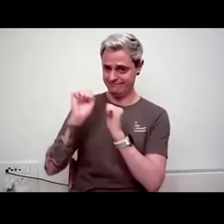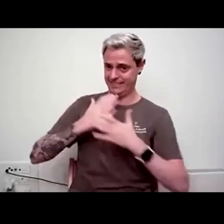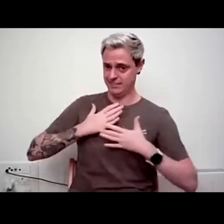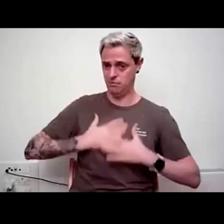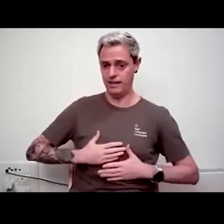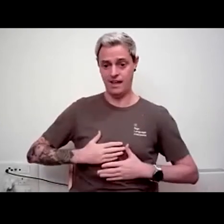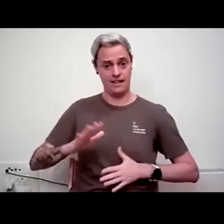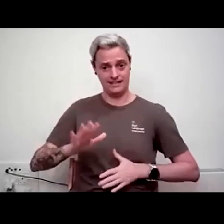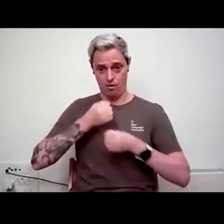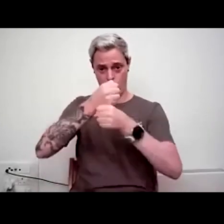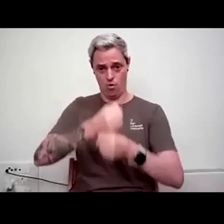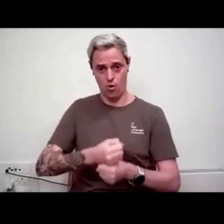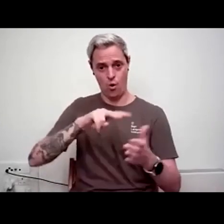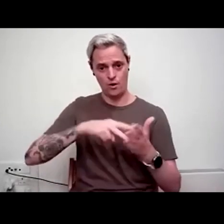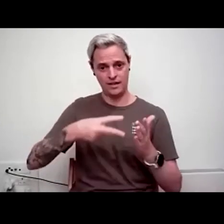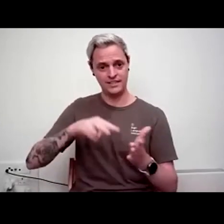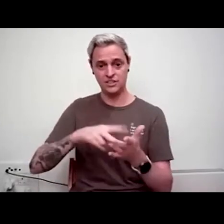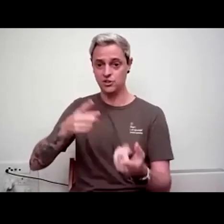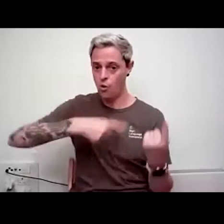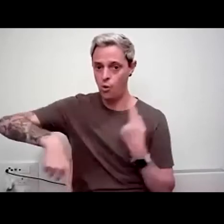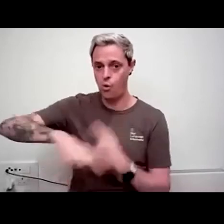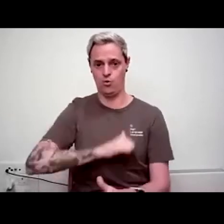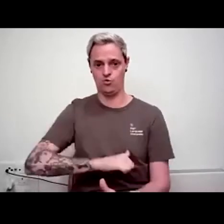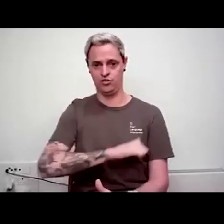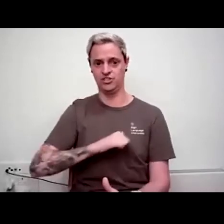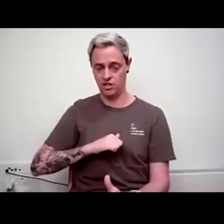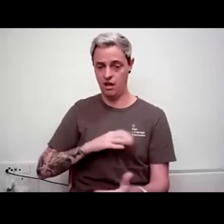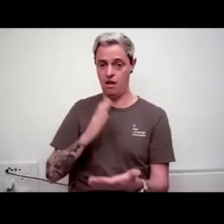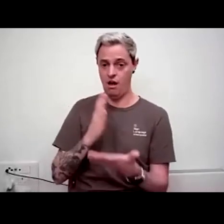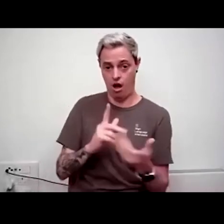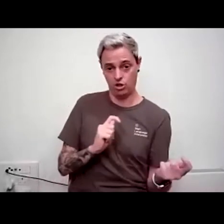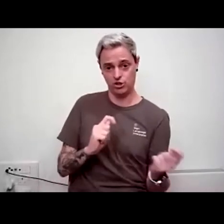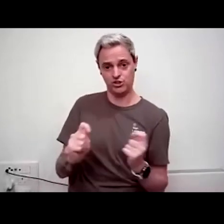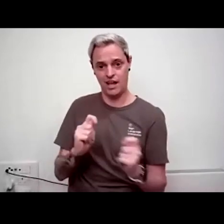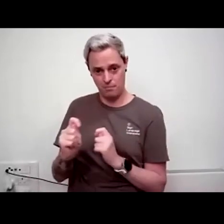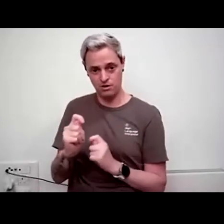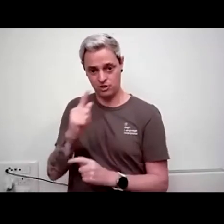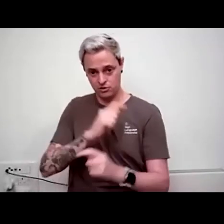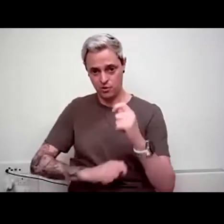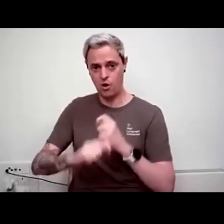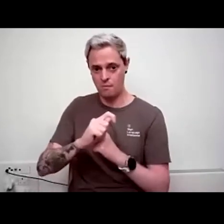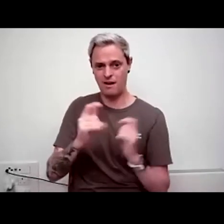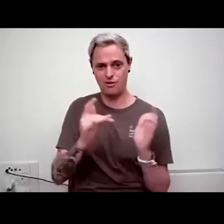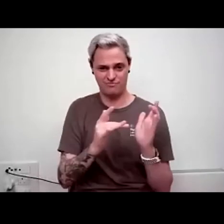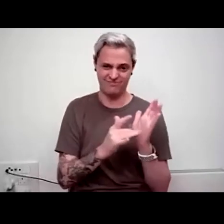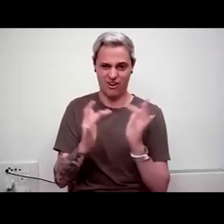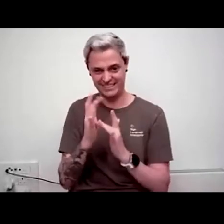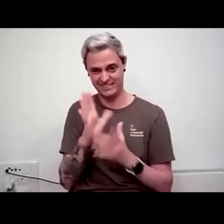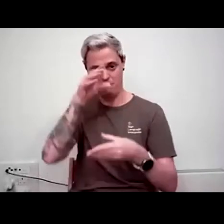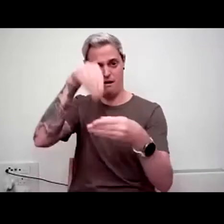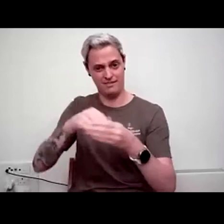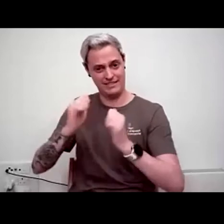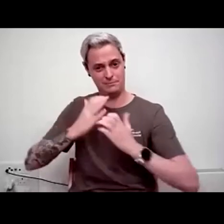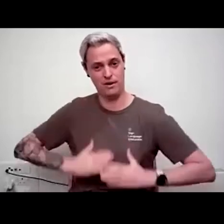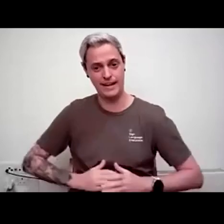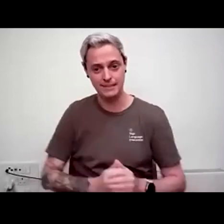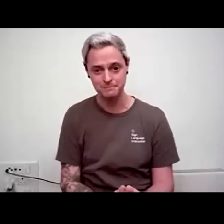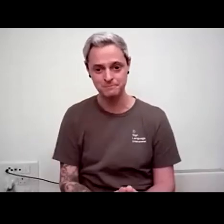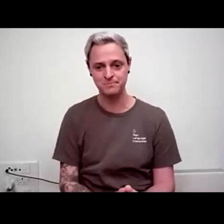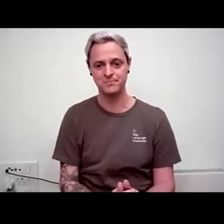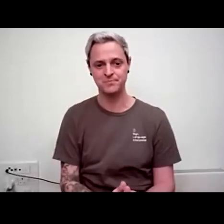every Christian is, in principle, going to be reshaped by becoming a Christian and becoming part of Christ's body.